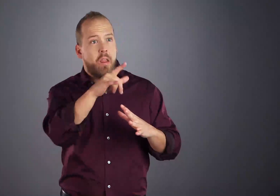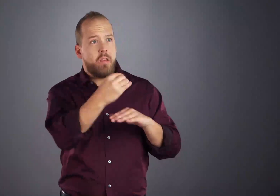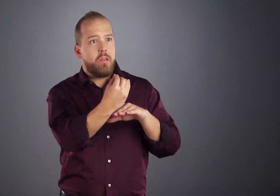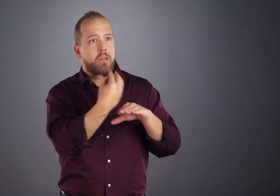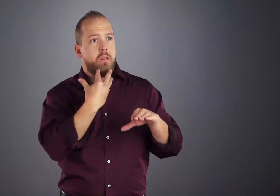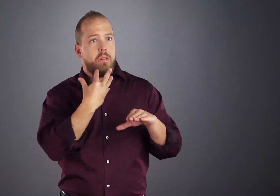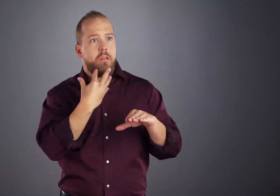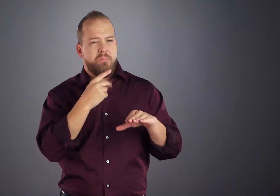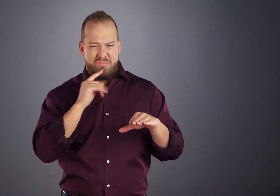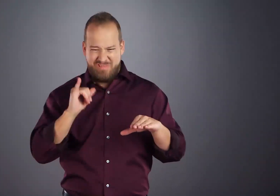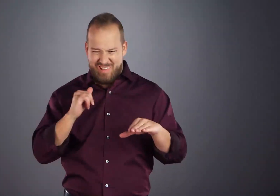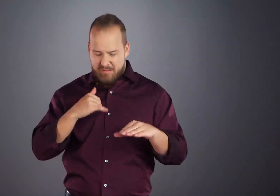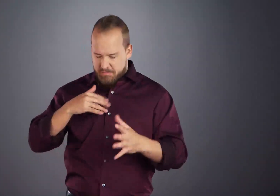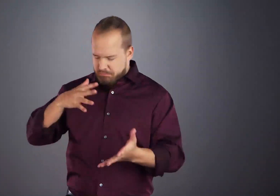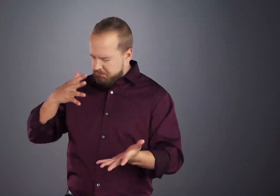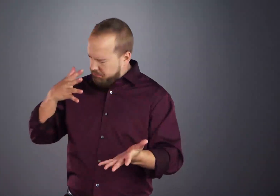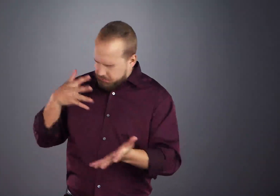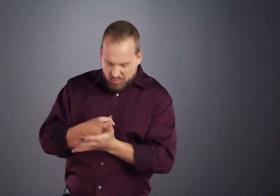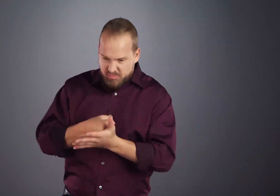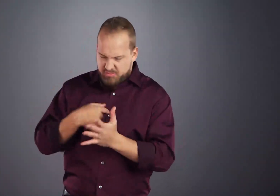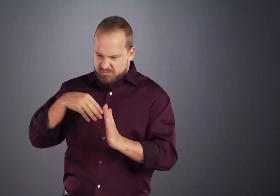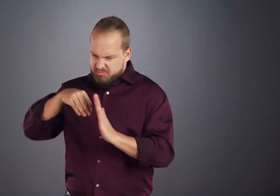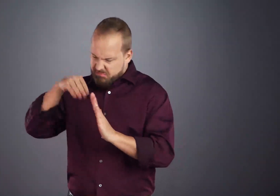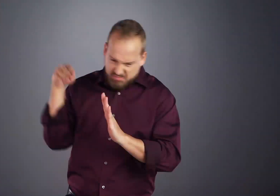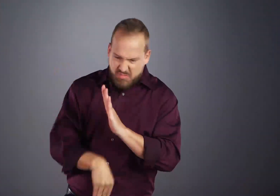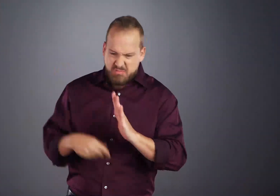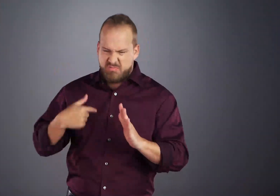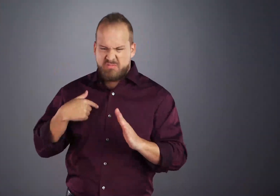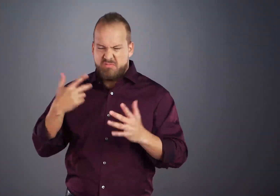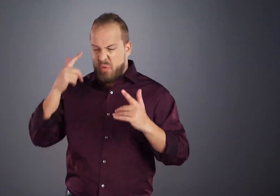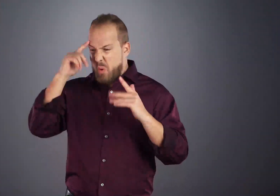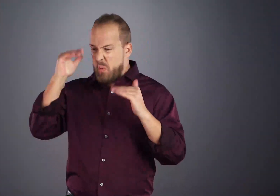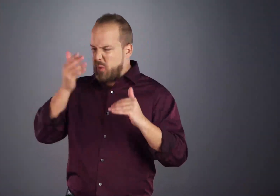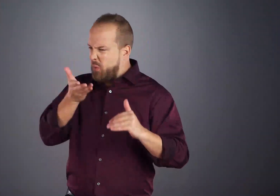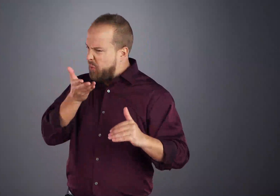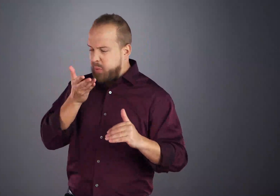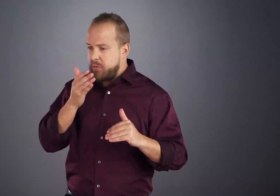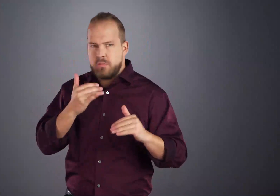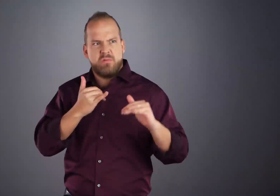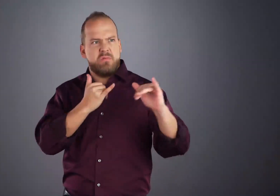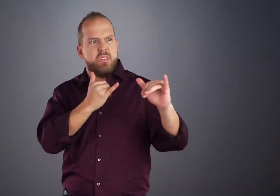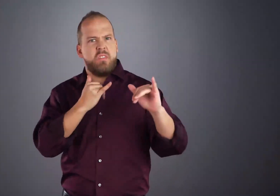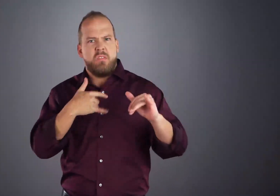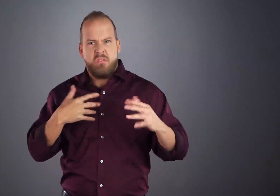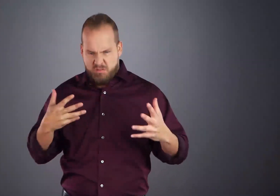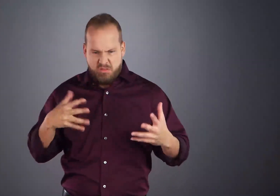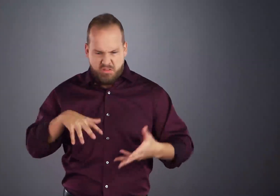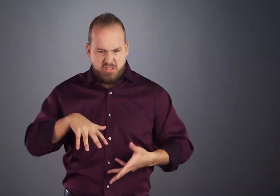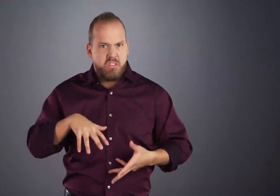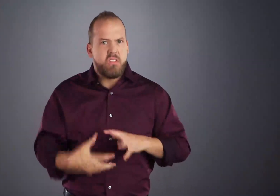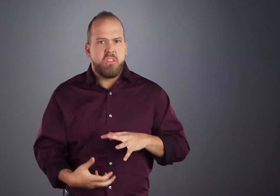Well, so had I. The market would recover, but I wouldn’t. That was a hard thought.